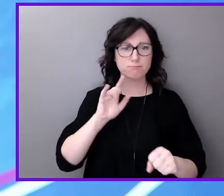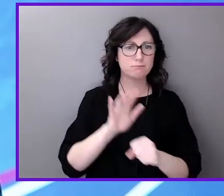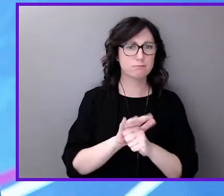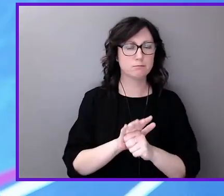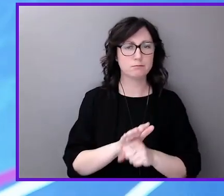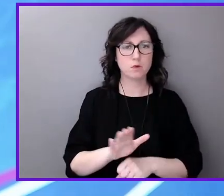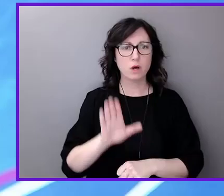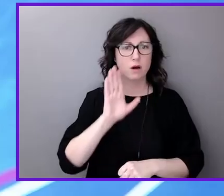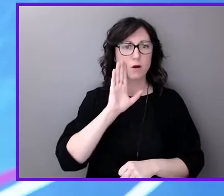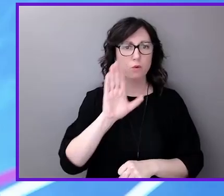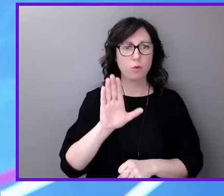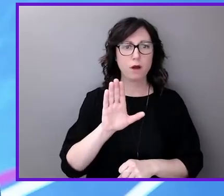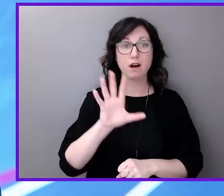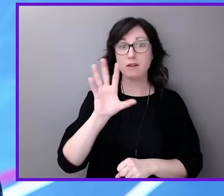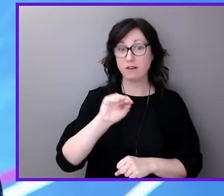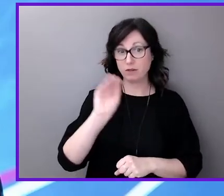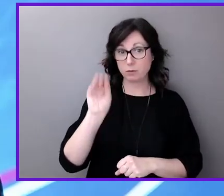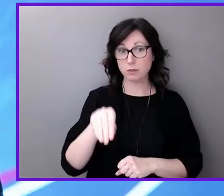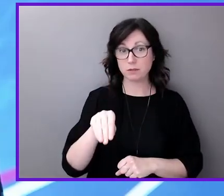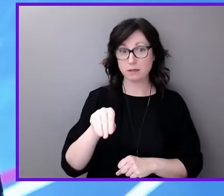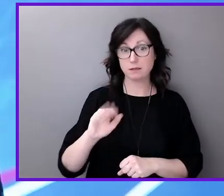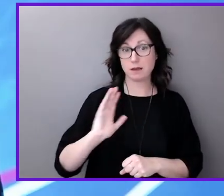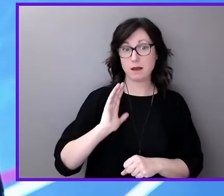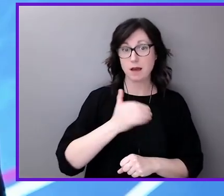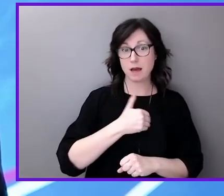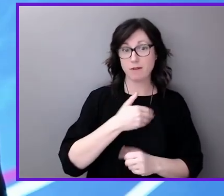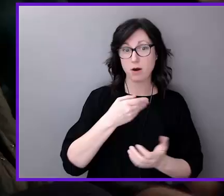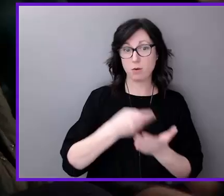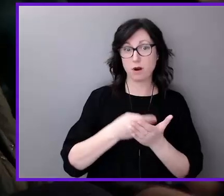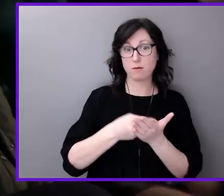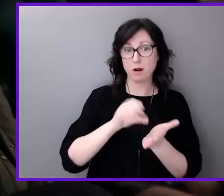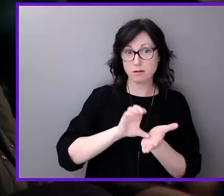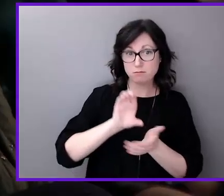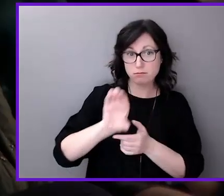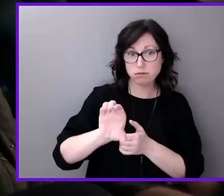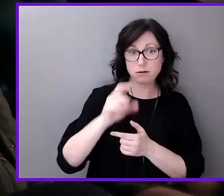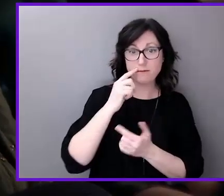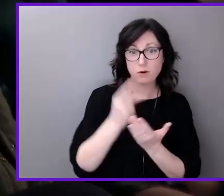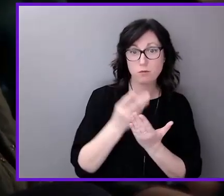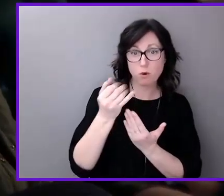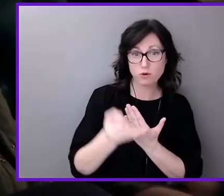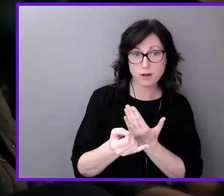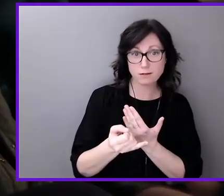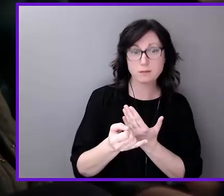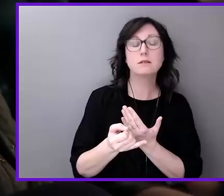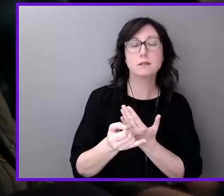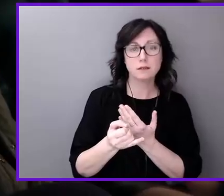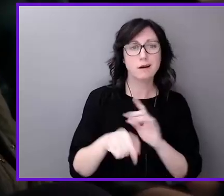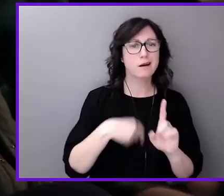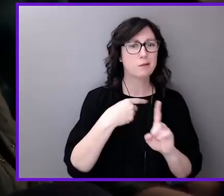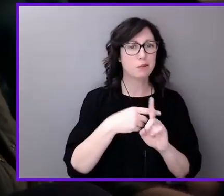invest 50% of our grants in projects and especially 20% of the total amount